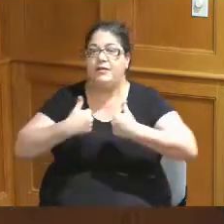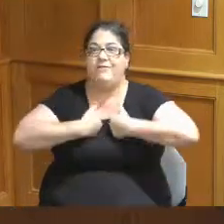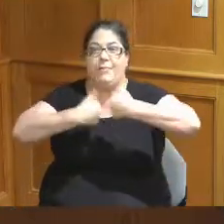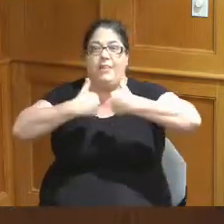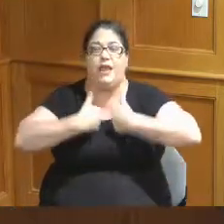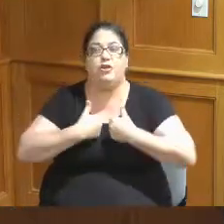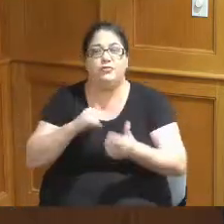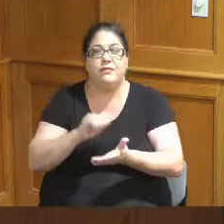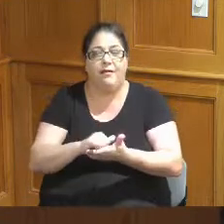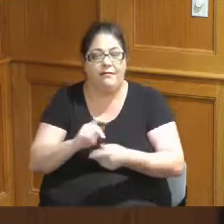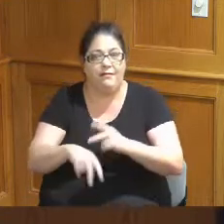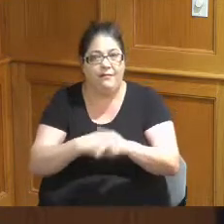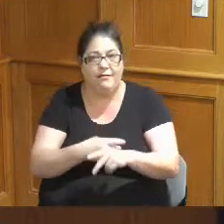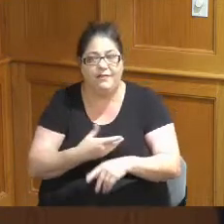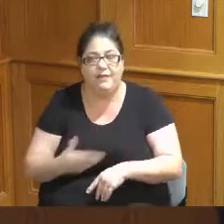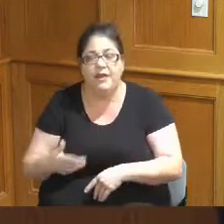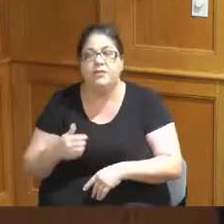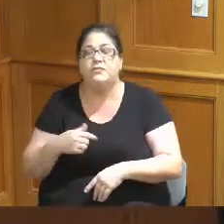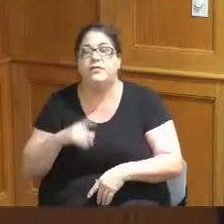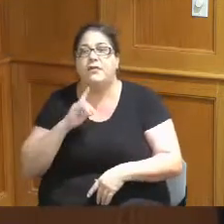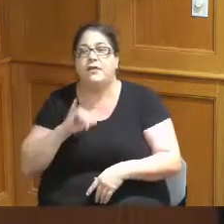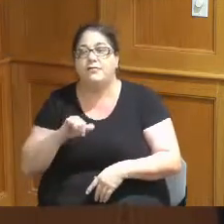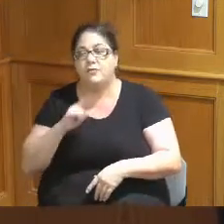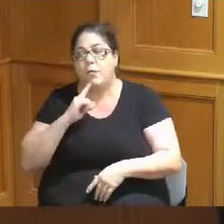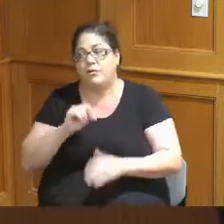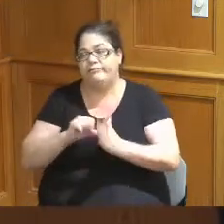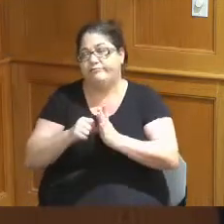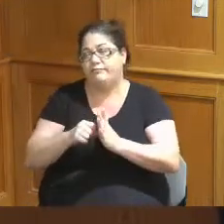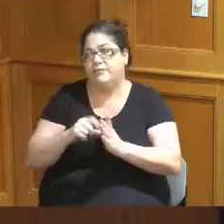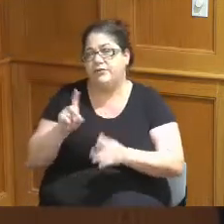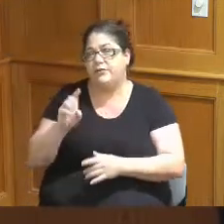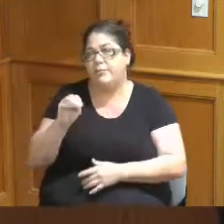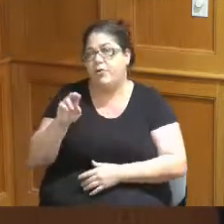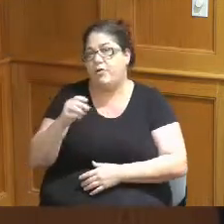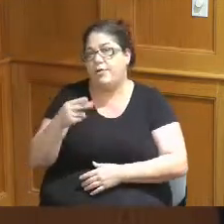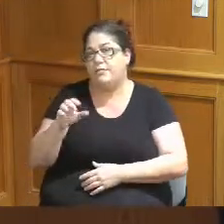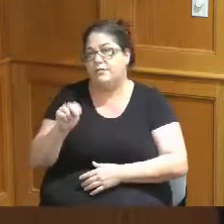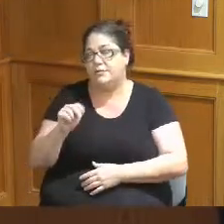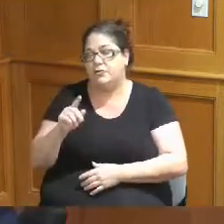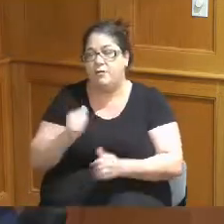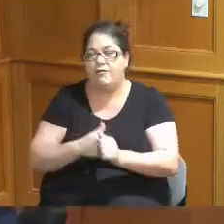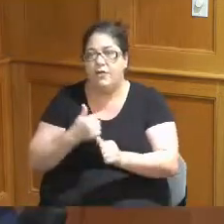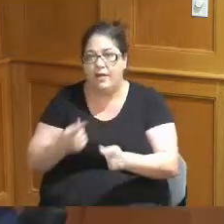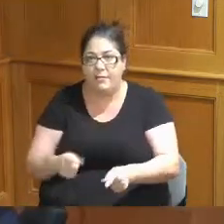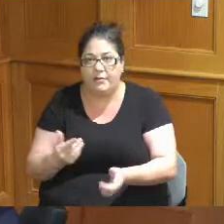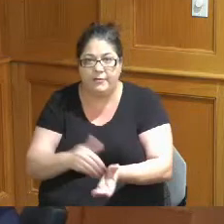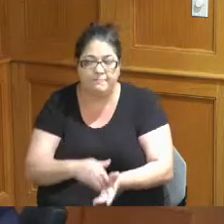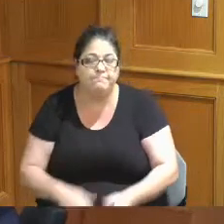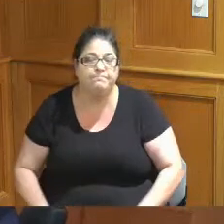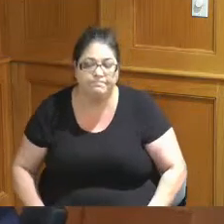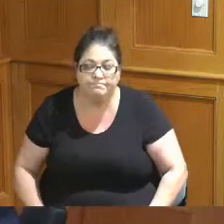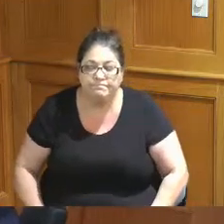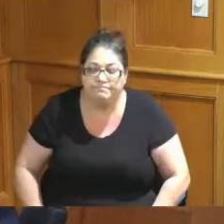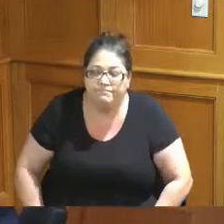our partnership I wanted to highlight that okay we had a question Commissioners yeah I'm Jeff